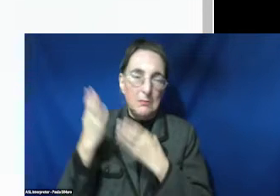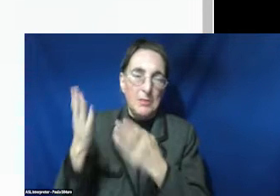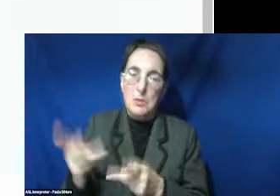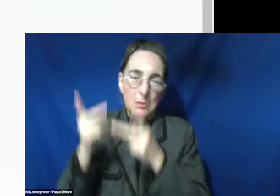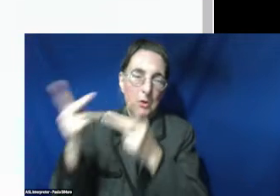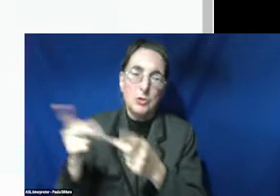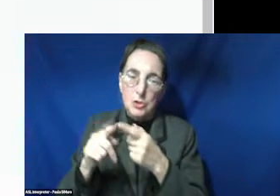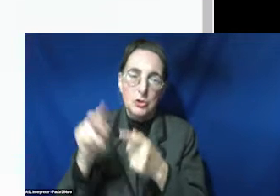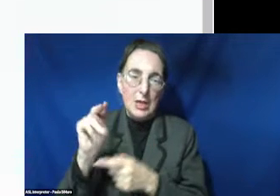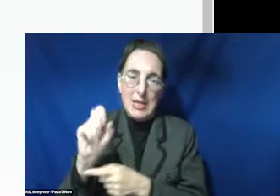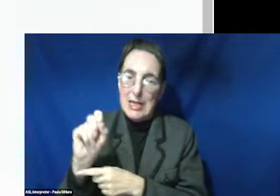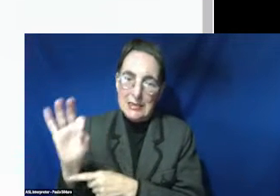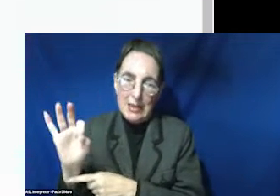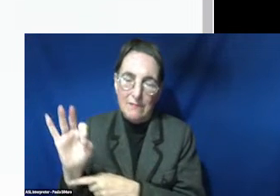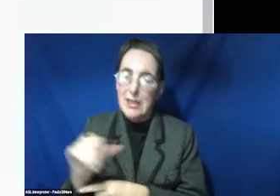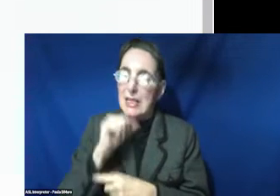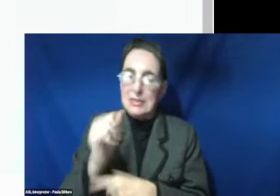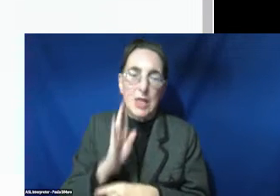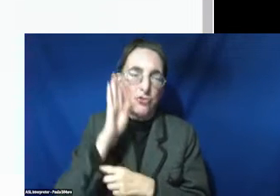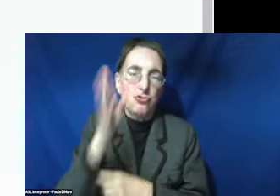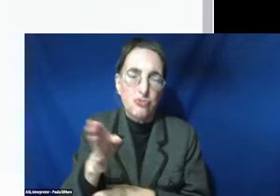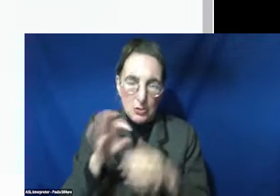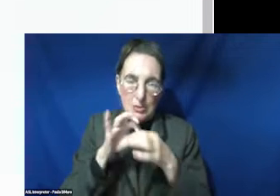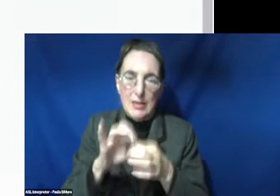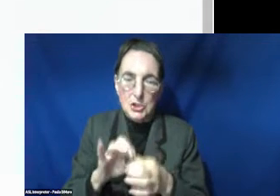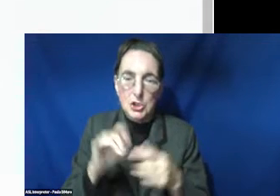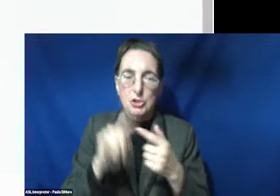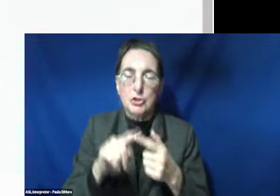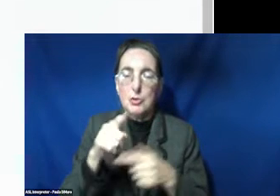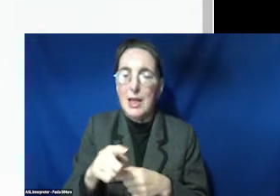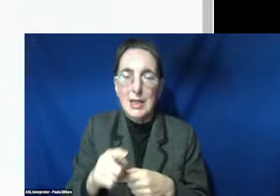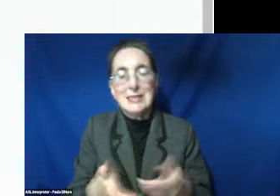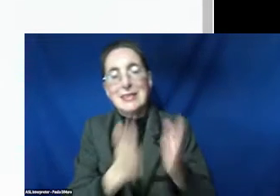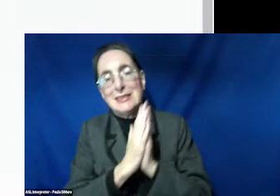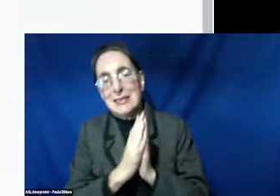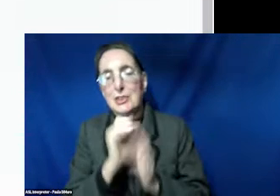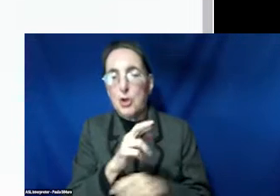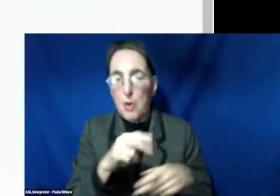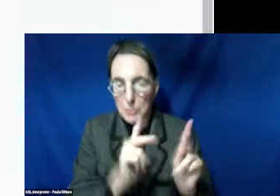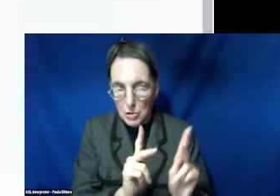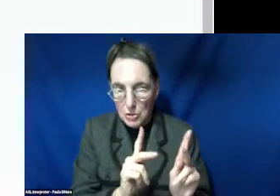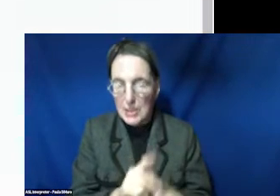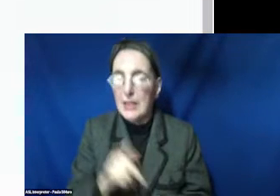It is not in direct relation to a solicitation or opportunity. This is a dynamic search field.